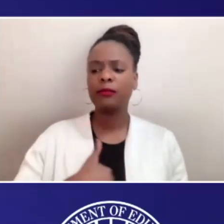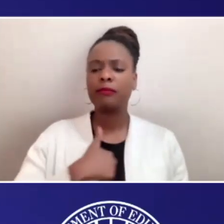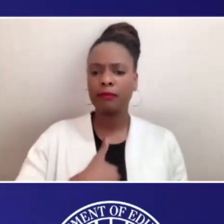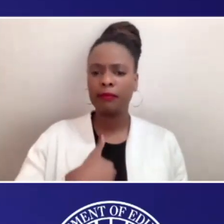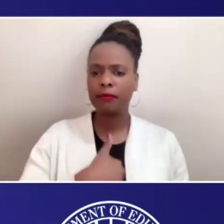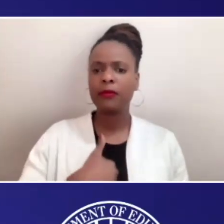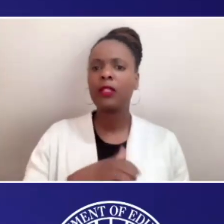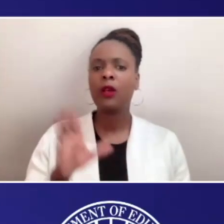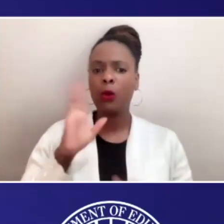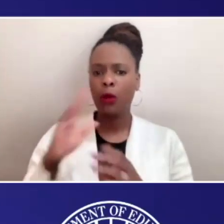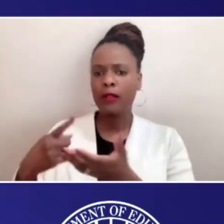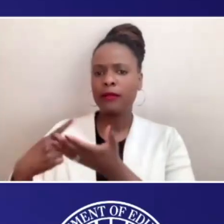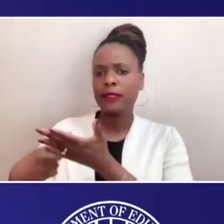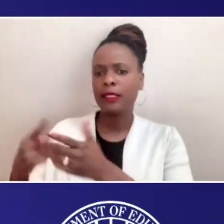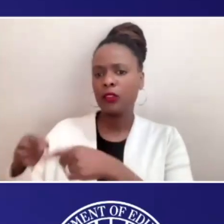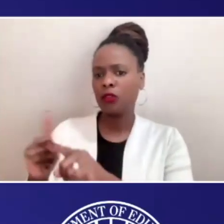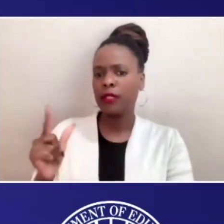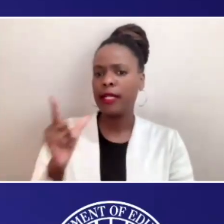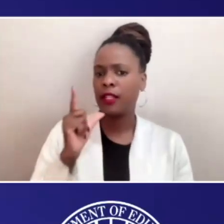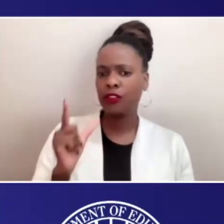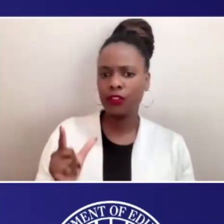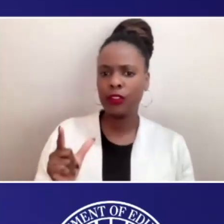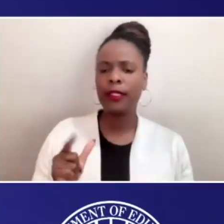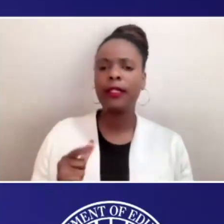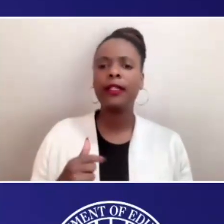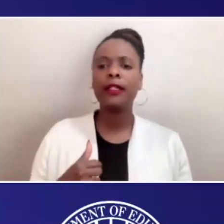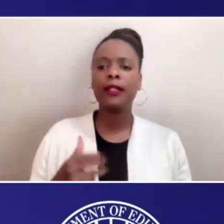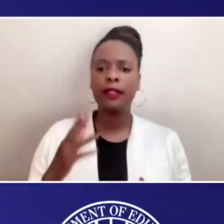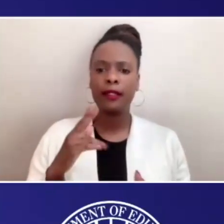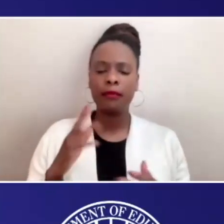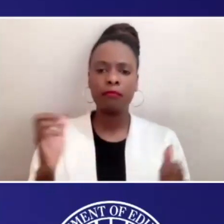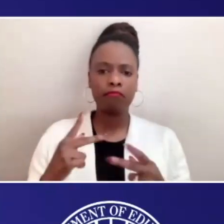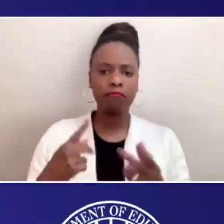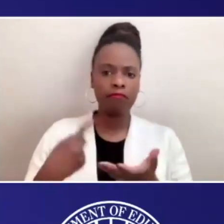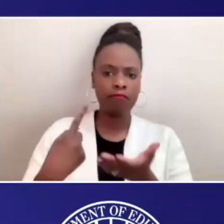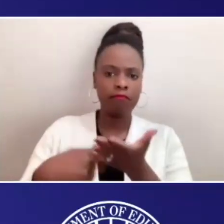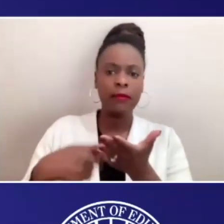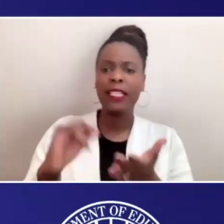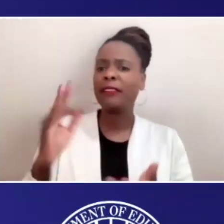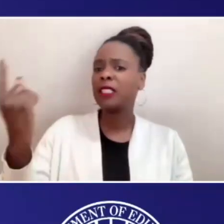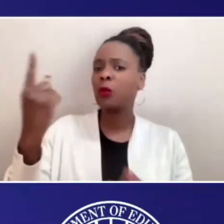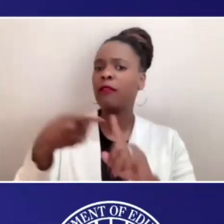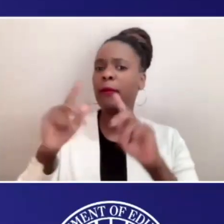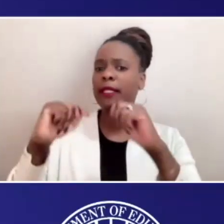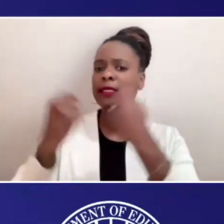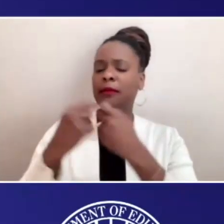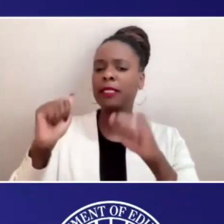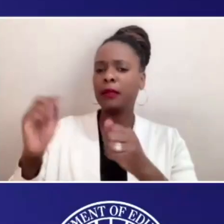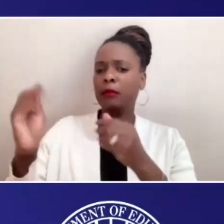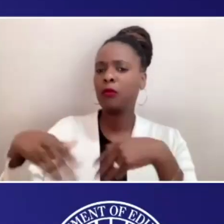We'll huddle at lunch and come back. If somebody from my team could get us copies for that for lunch, that would be great.